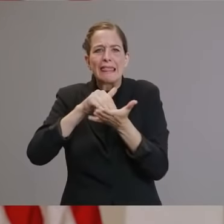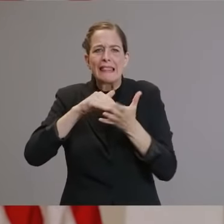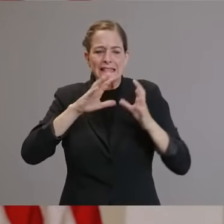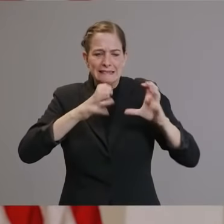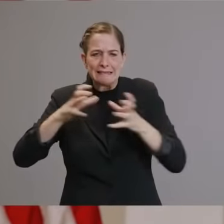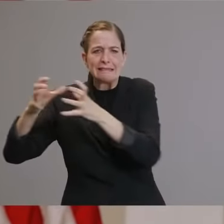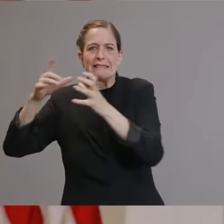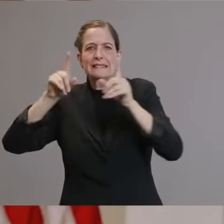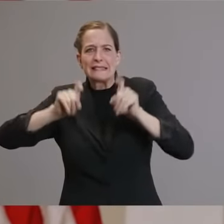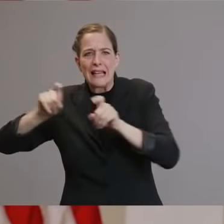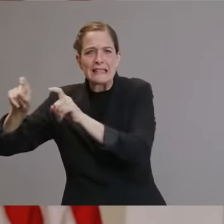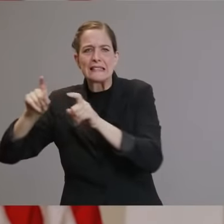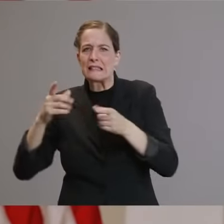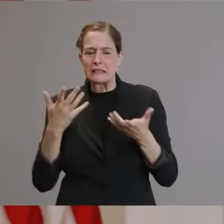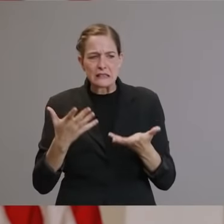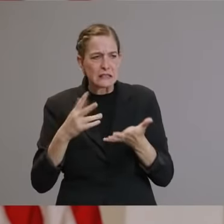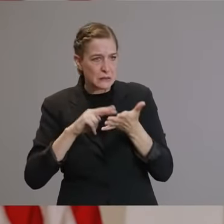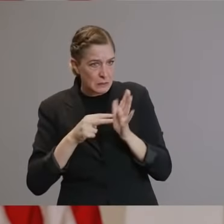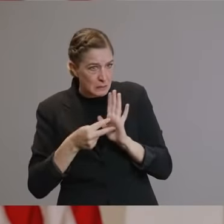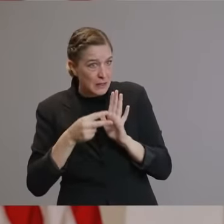SO WE CONTINUE TO ADD SITES TO OUR WEBSITE.